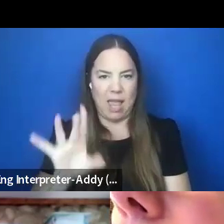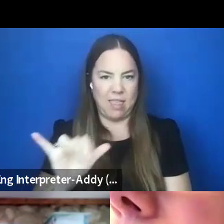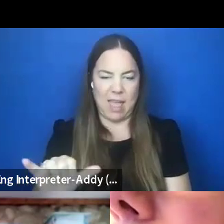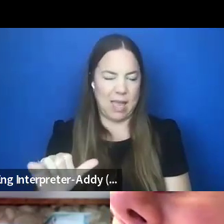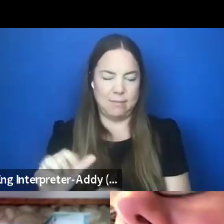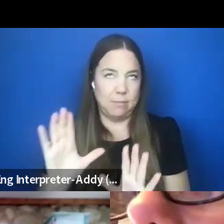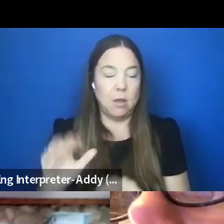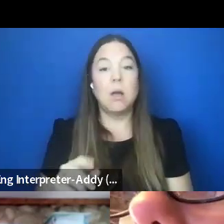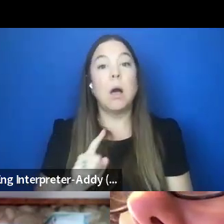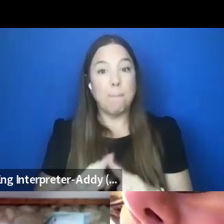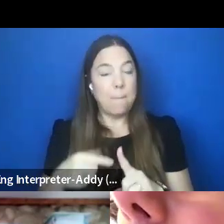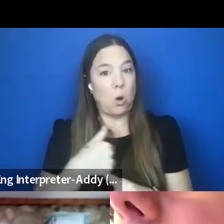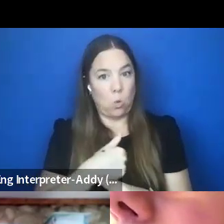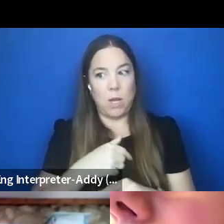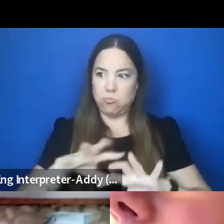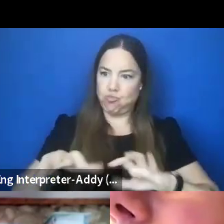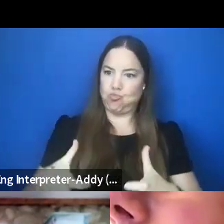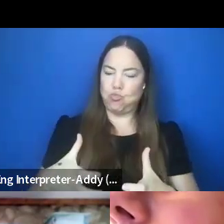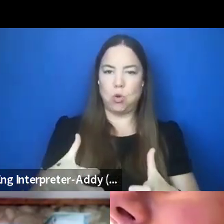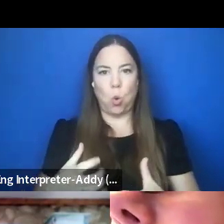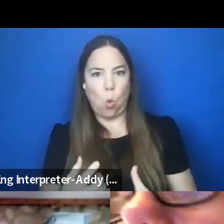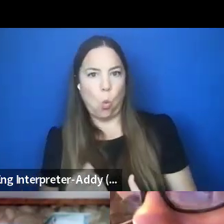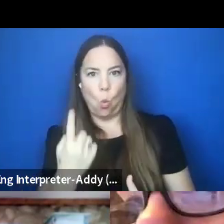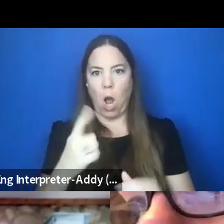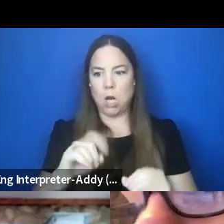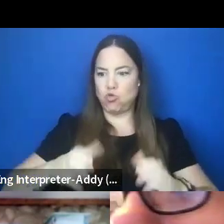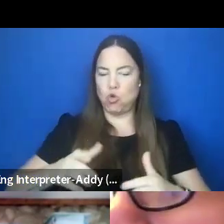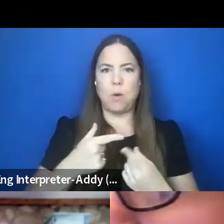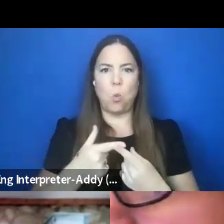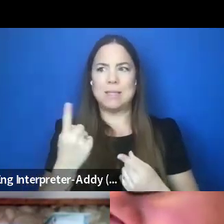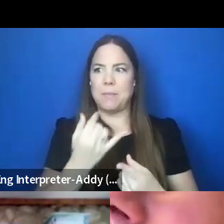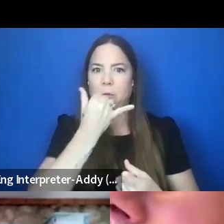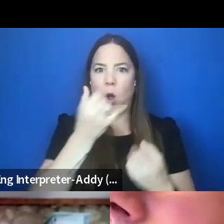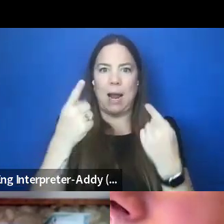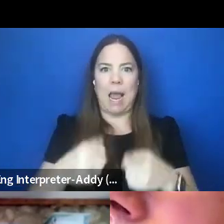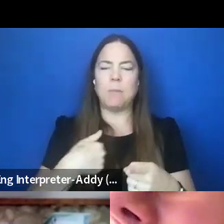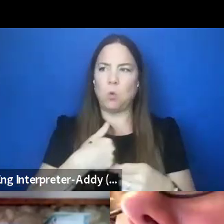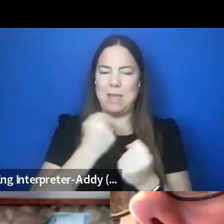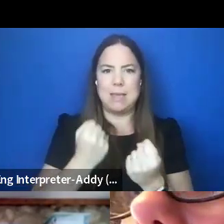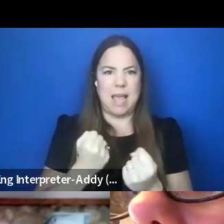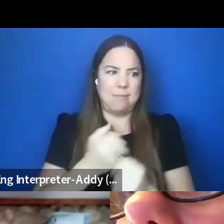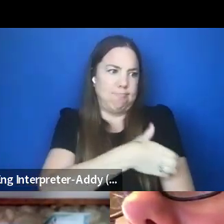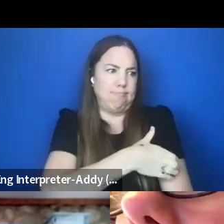Don Dew: We stand as one when we when we're wrong, and that is our power, and that's our advocacy.